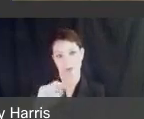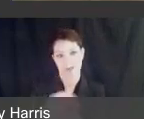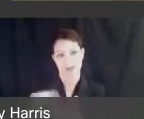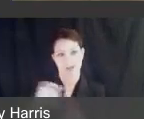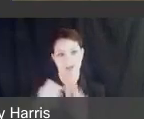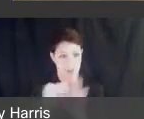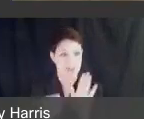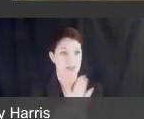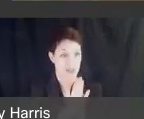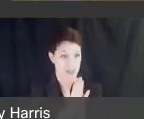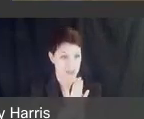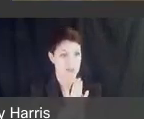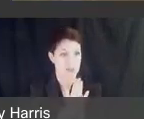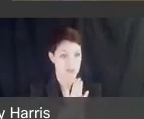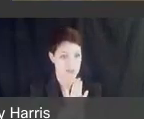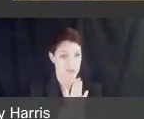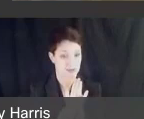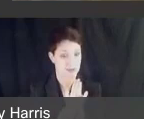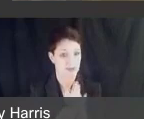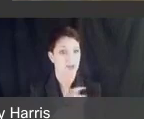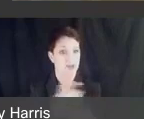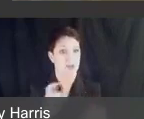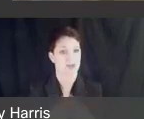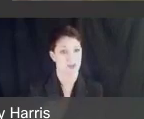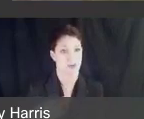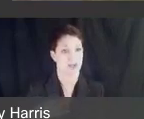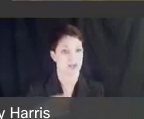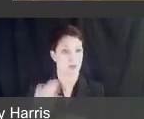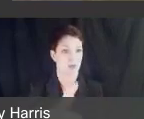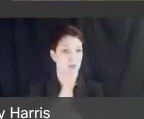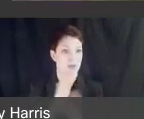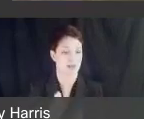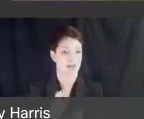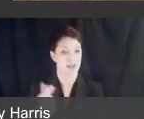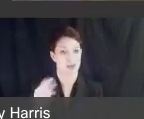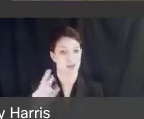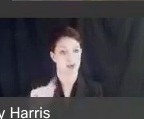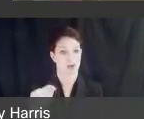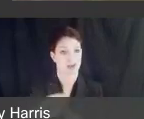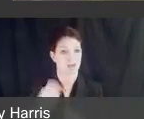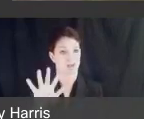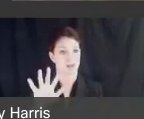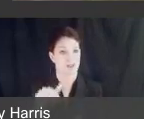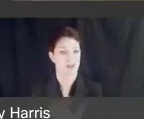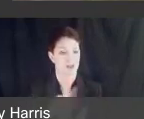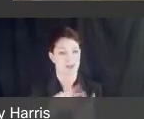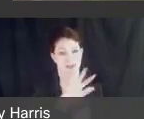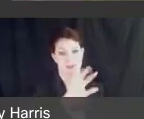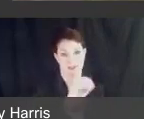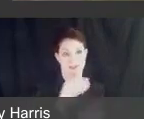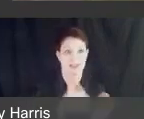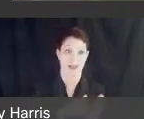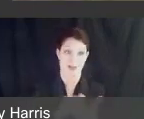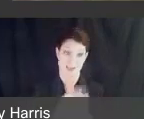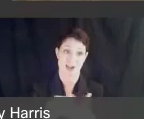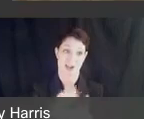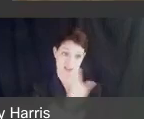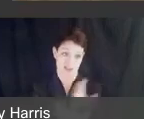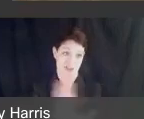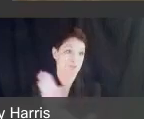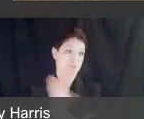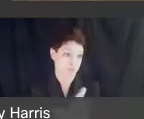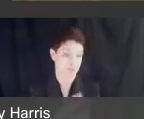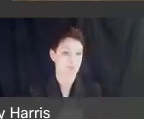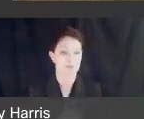to give to eligible businesses grants from $5,000 to $50, 000. The eligibility, application